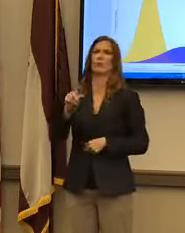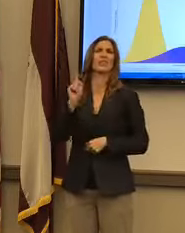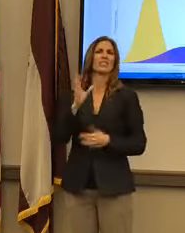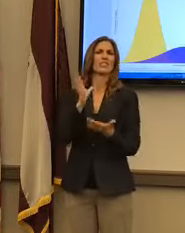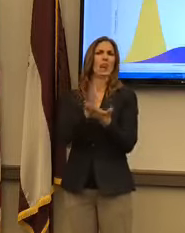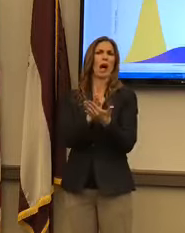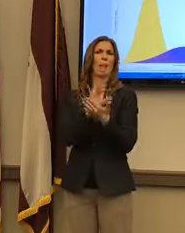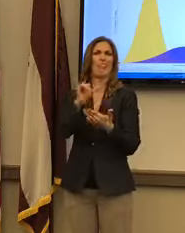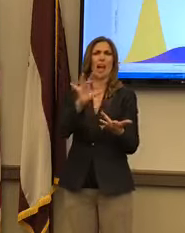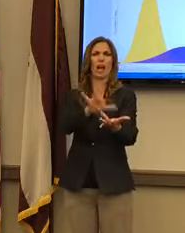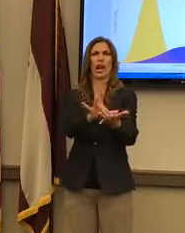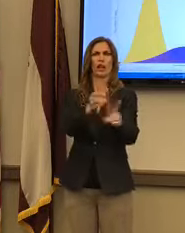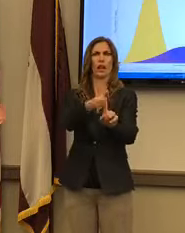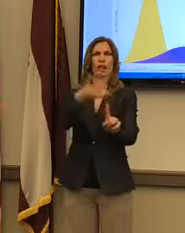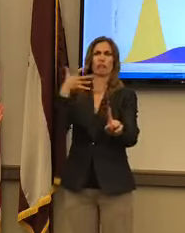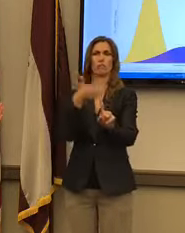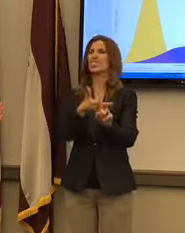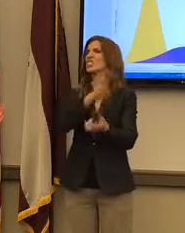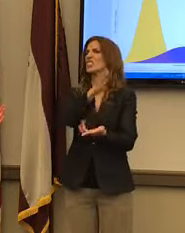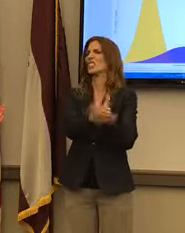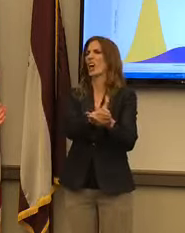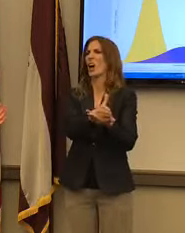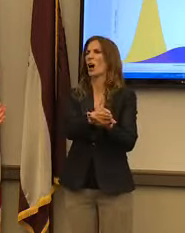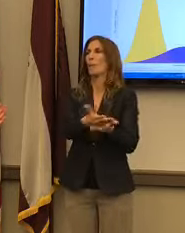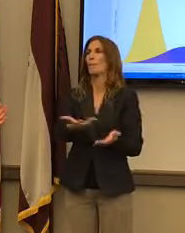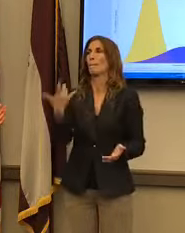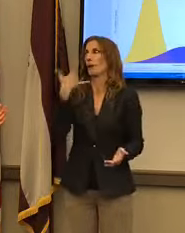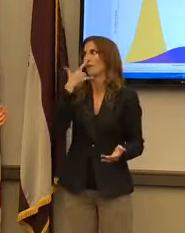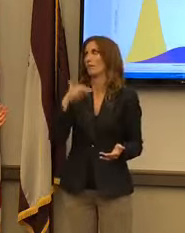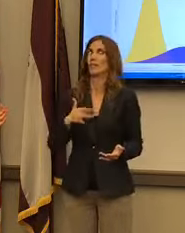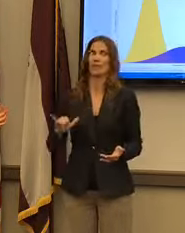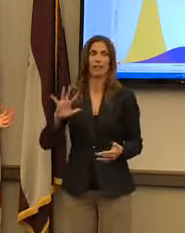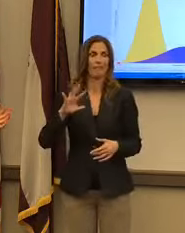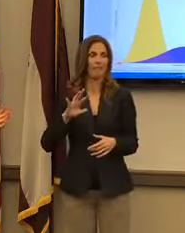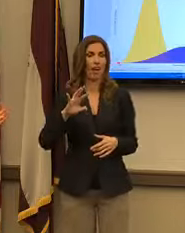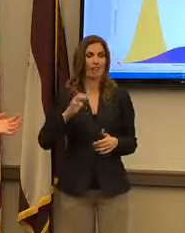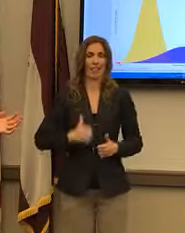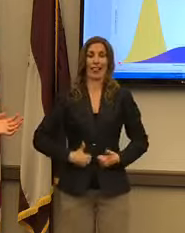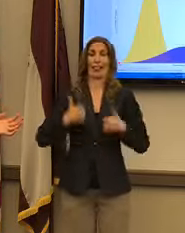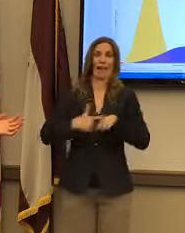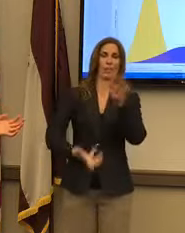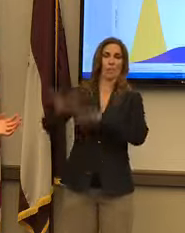tracing it seems like five lifetimes ago I don't know how many weeks it was ago